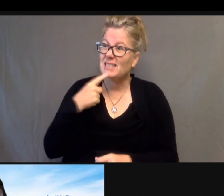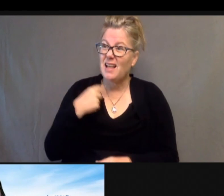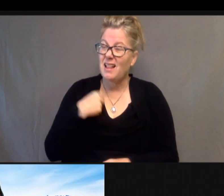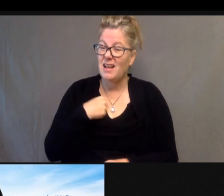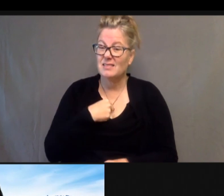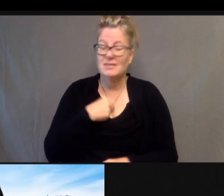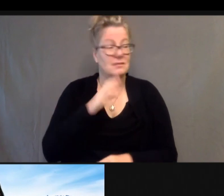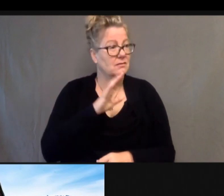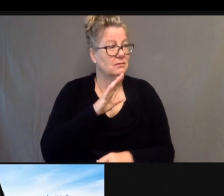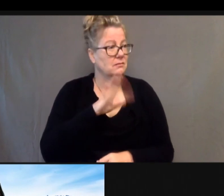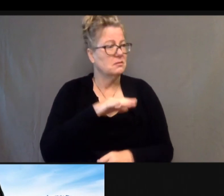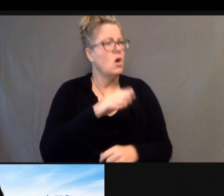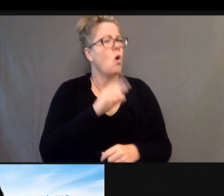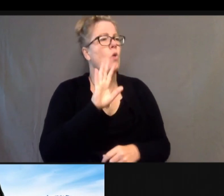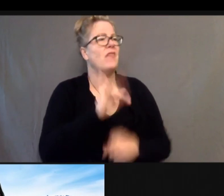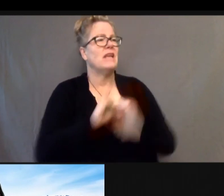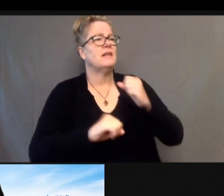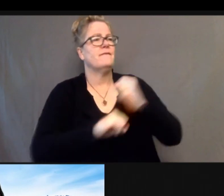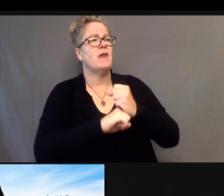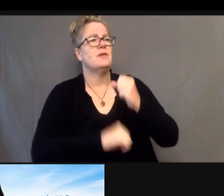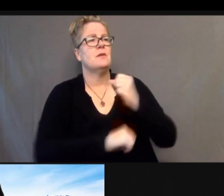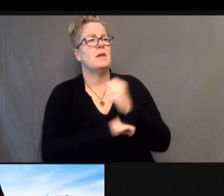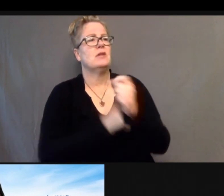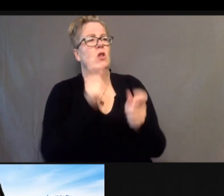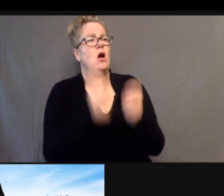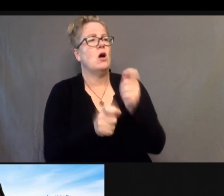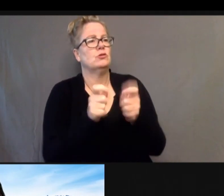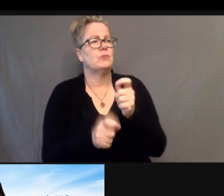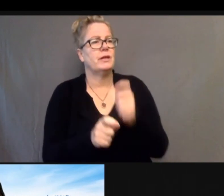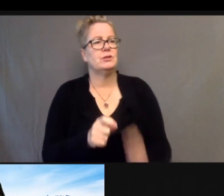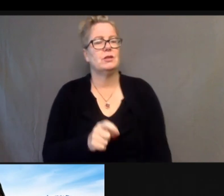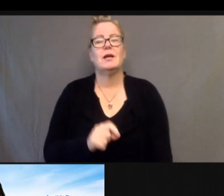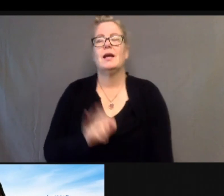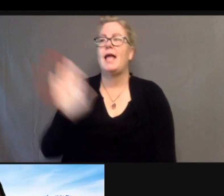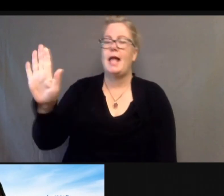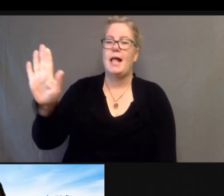an email, don't have conversations with people. And that's something else that I see. These